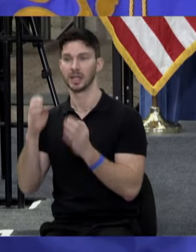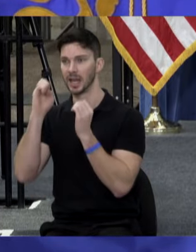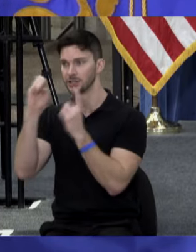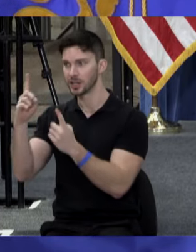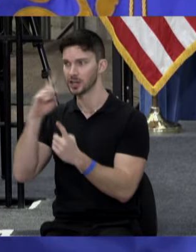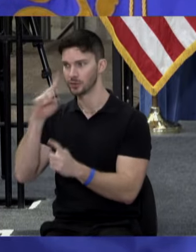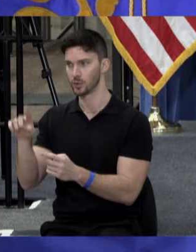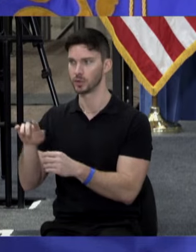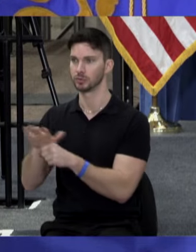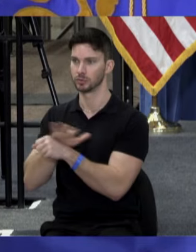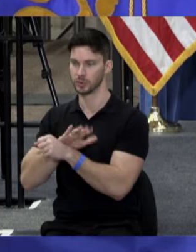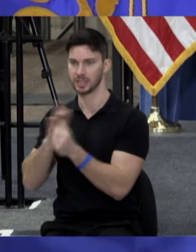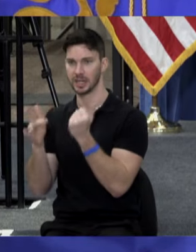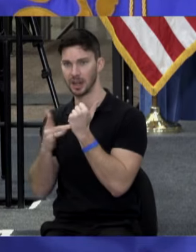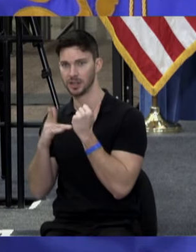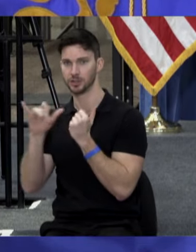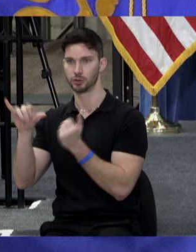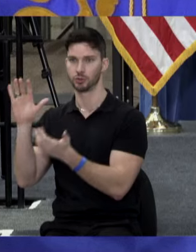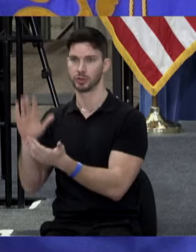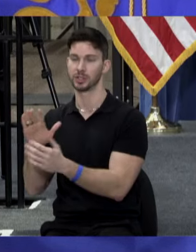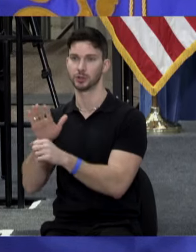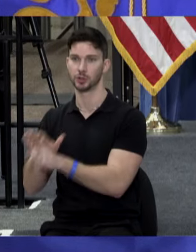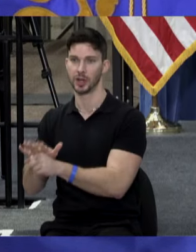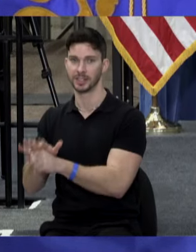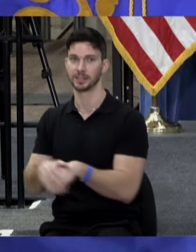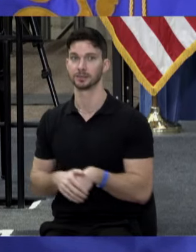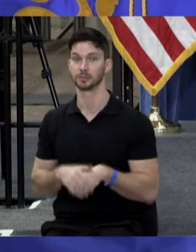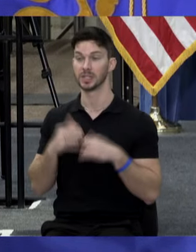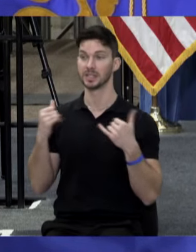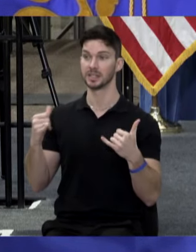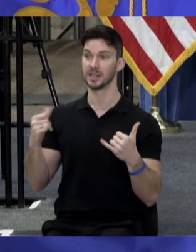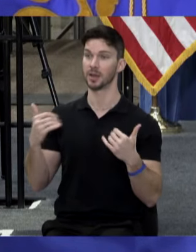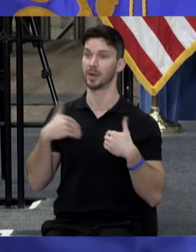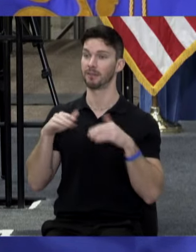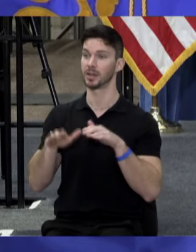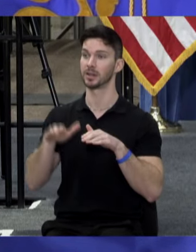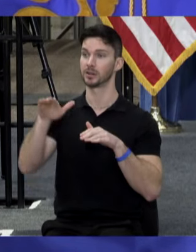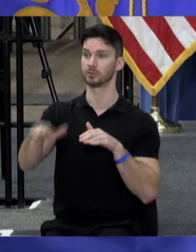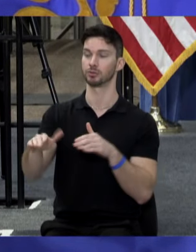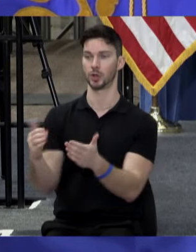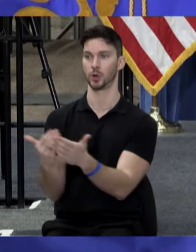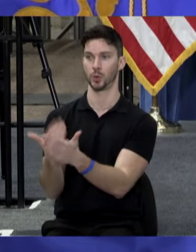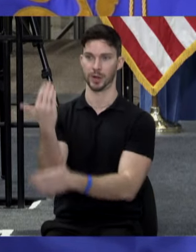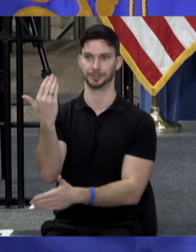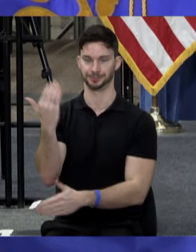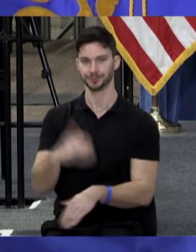And today we take a new step. Through the administration of community living